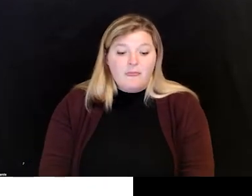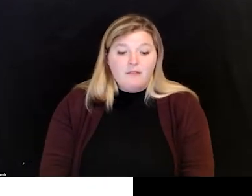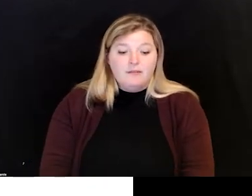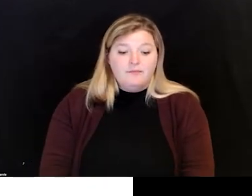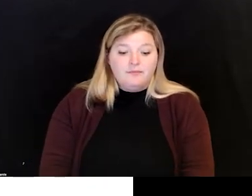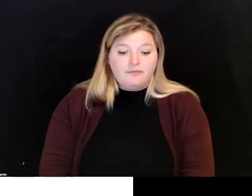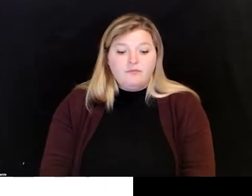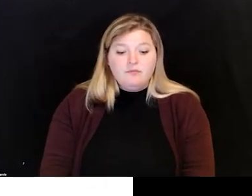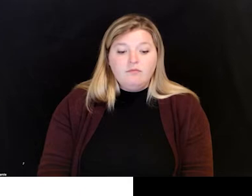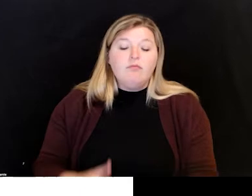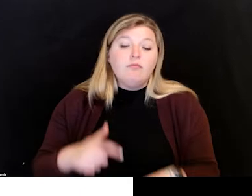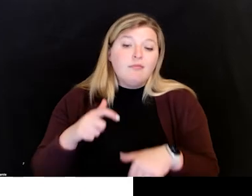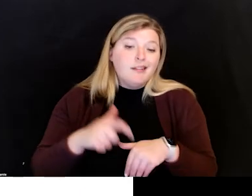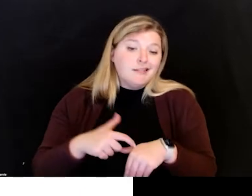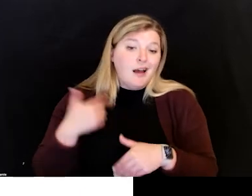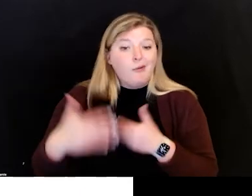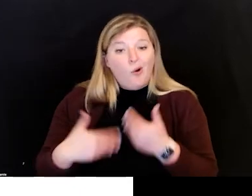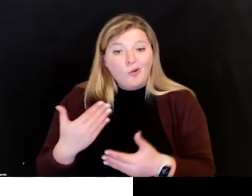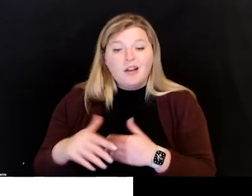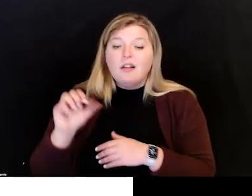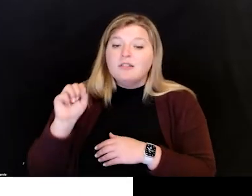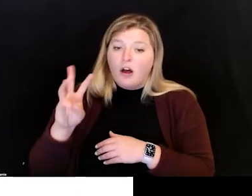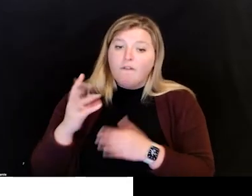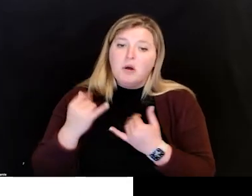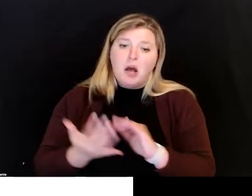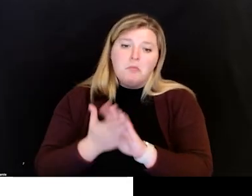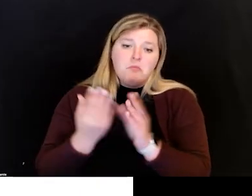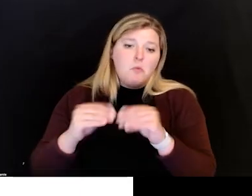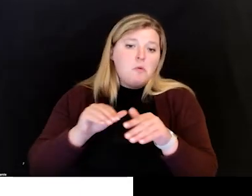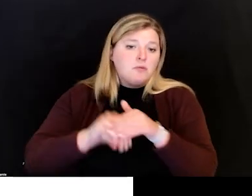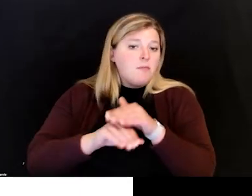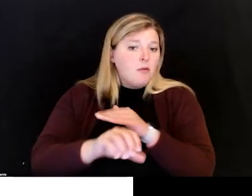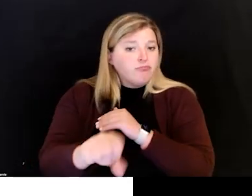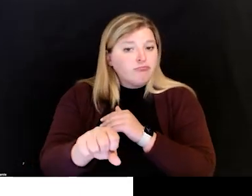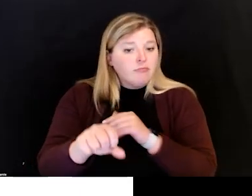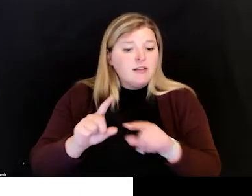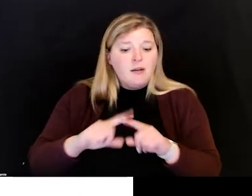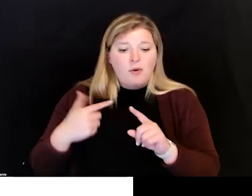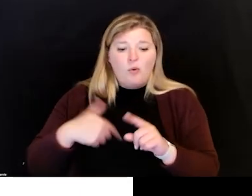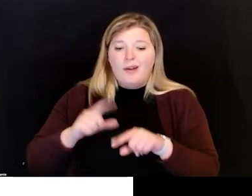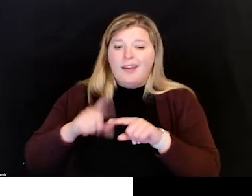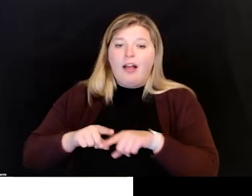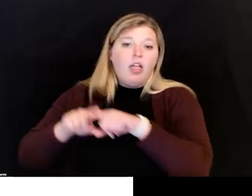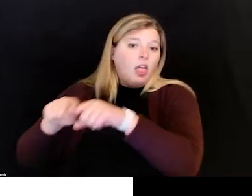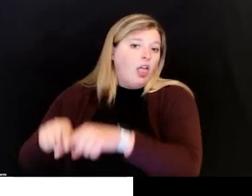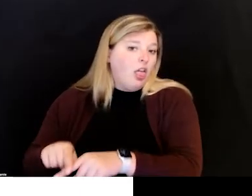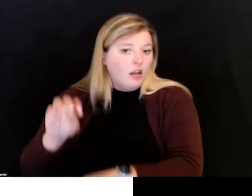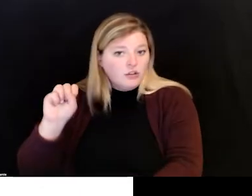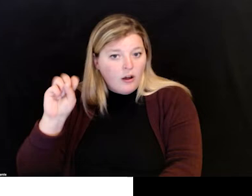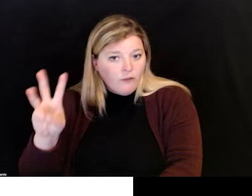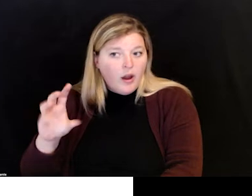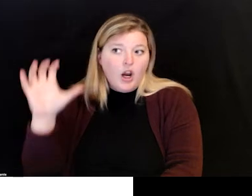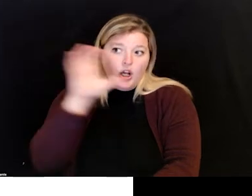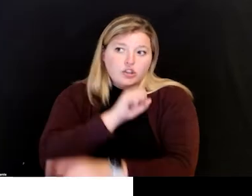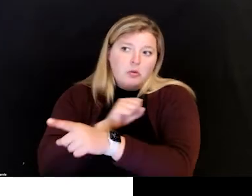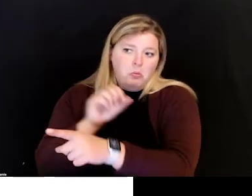As time goes on, software is becoming more accessible, but we can't lean on our software and assume that it's automatically